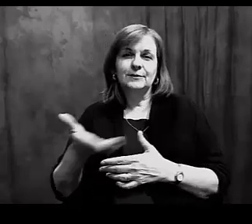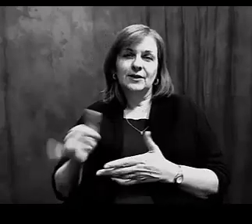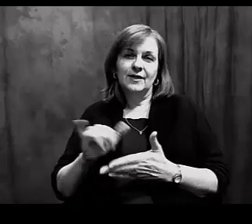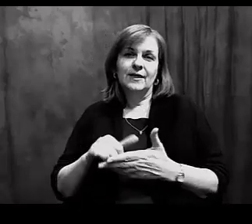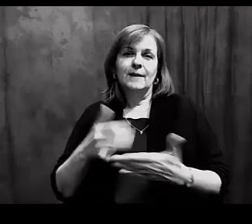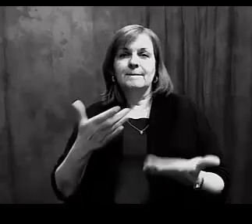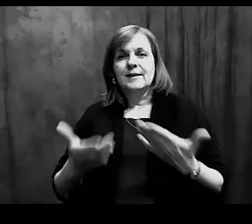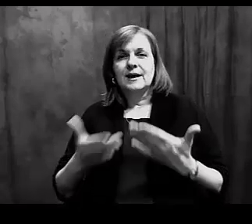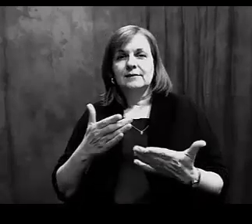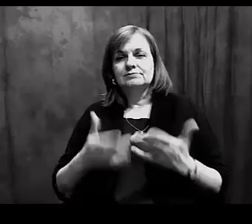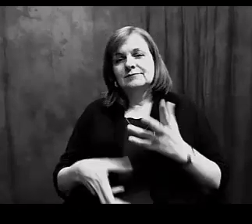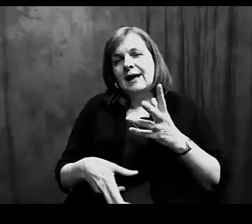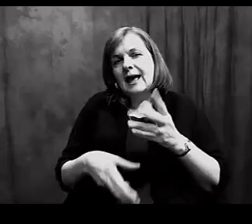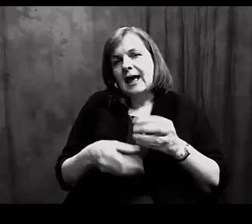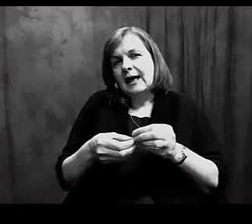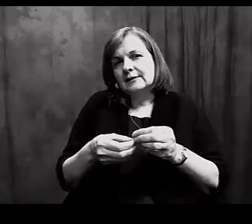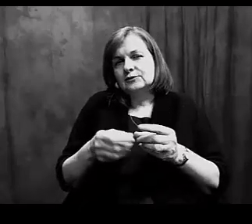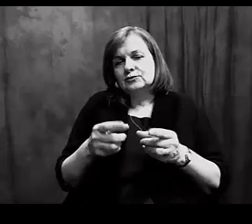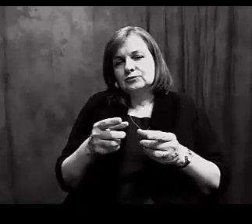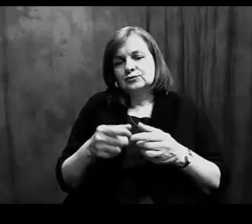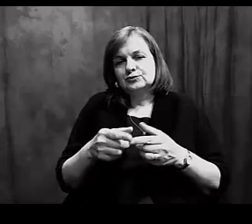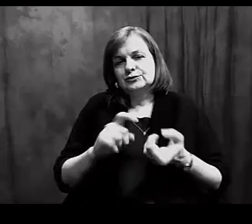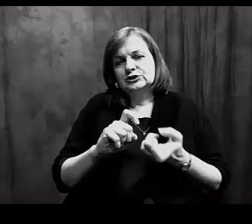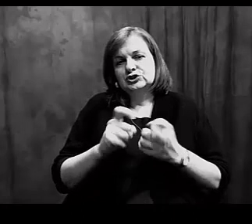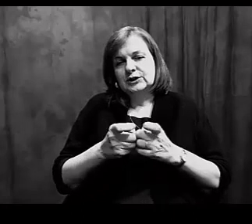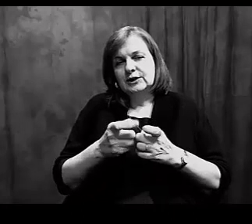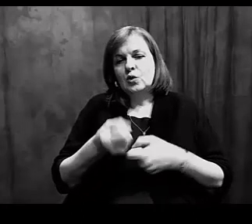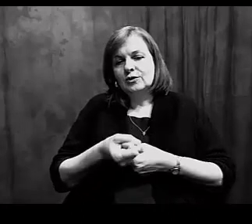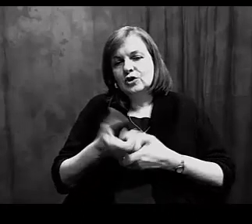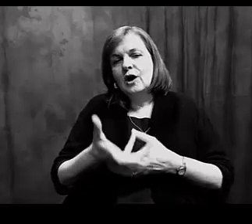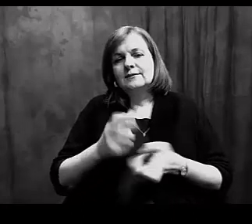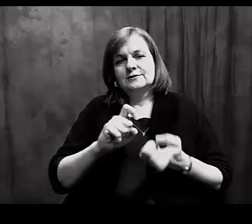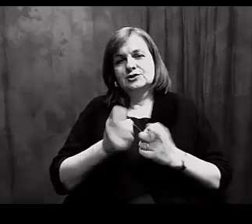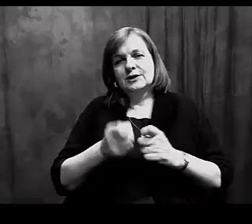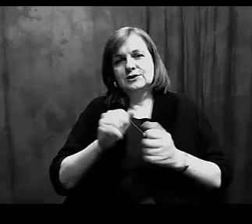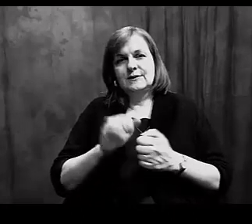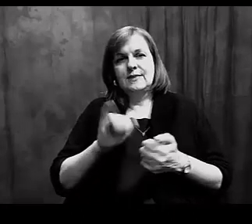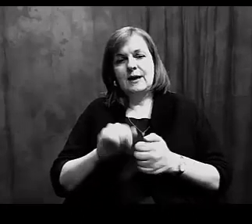may be contributing to change in that population